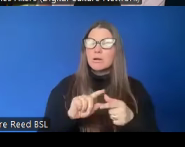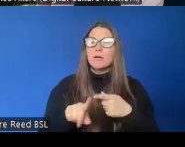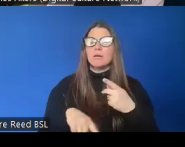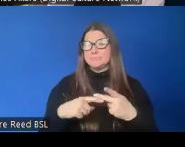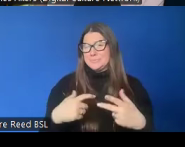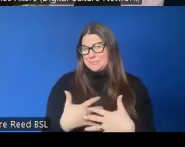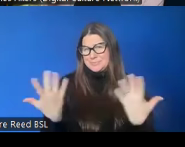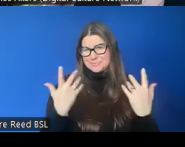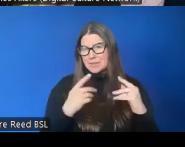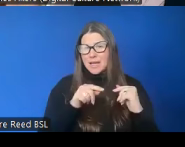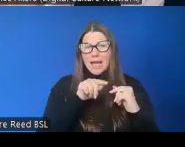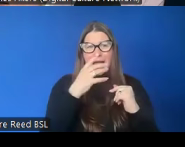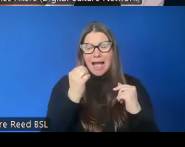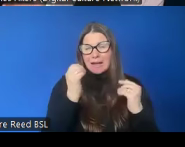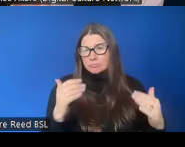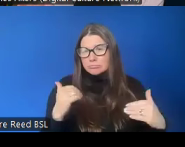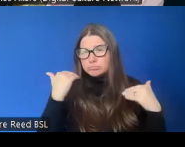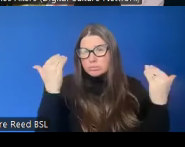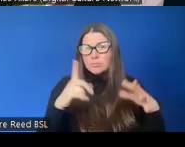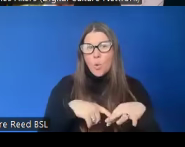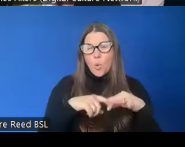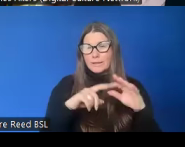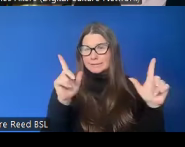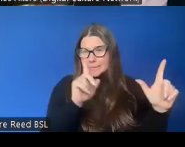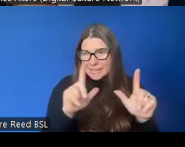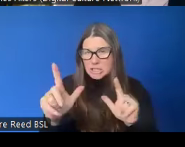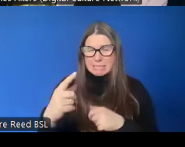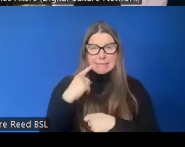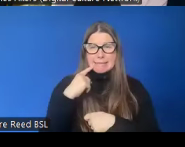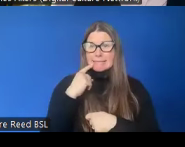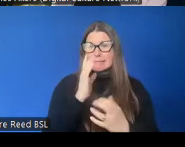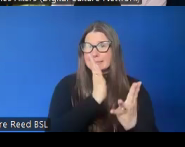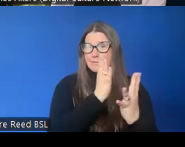they've got high quality stuff easily accessible now. It's saved loads of time for everybody,